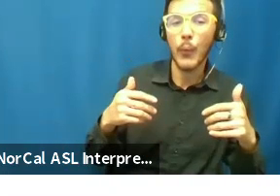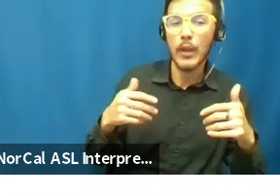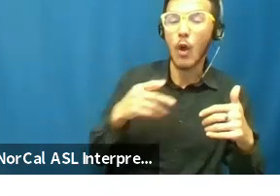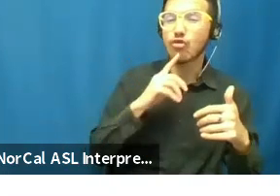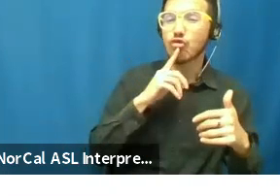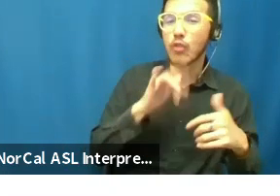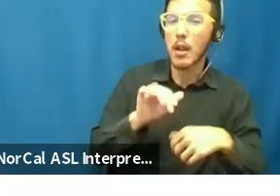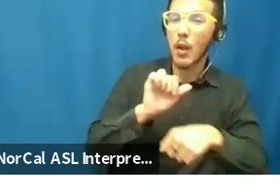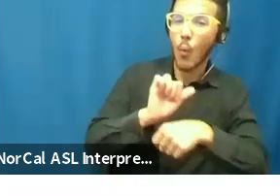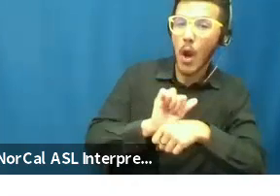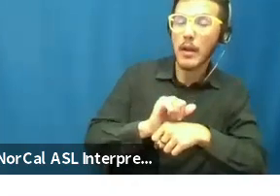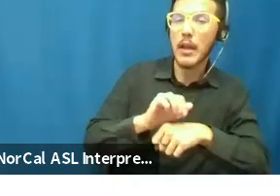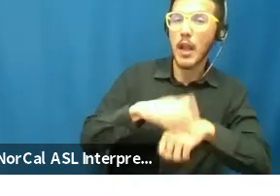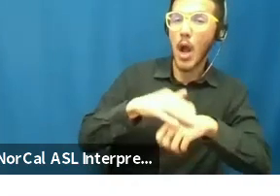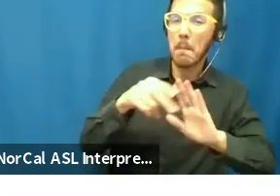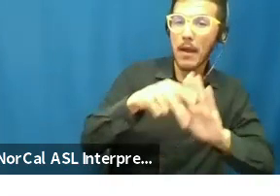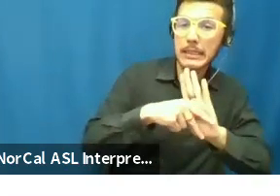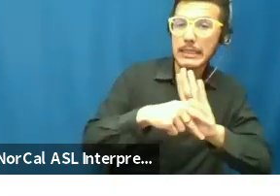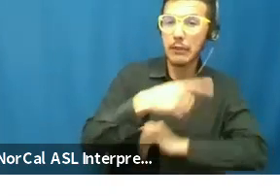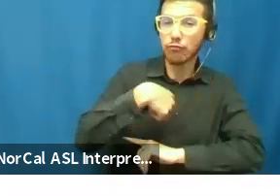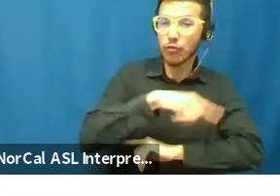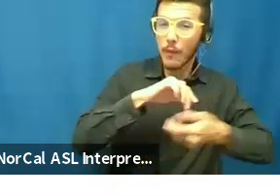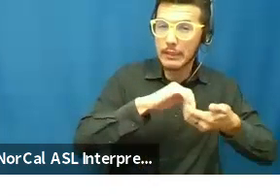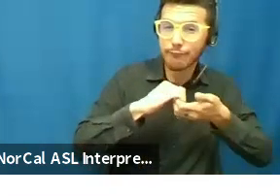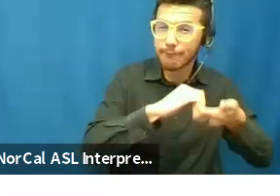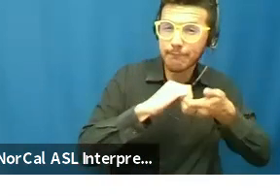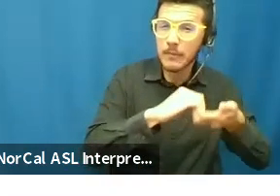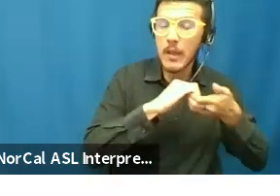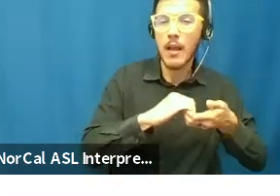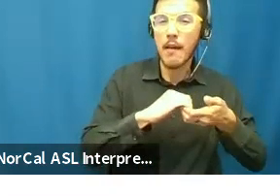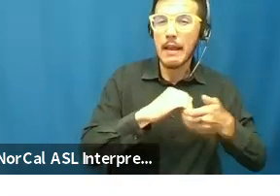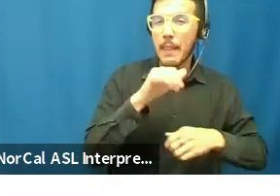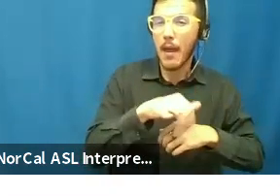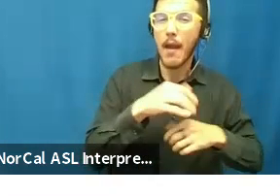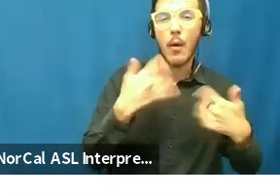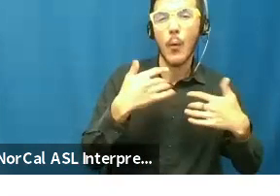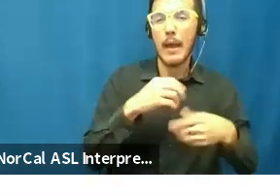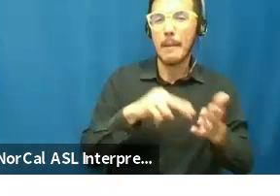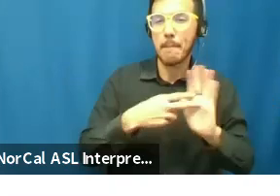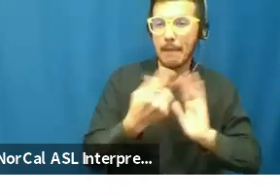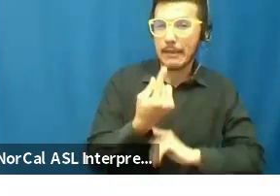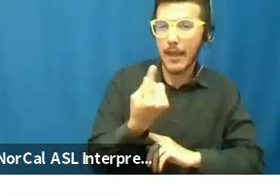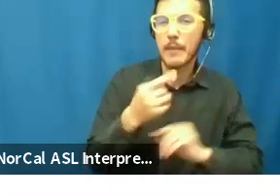collaboratively that would make sense and be meaningful and be applicable throughout the state.